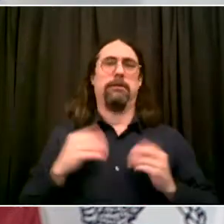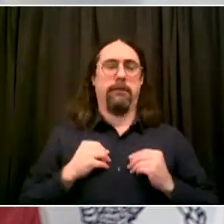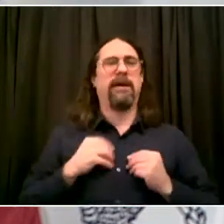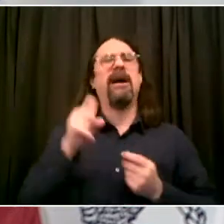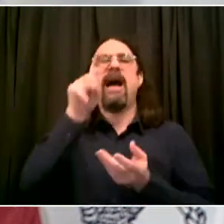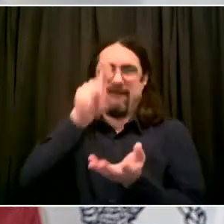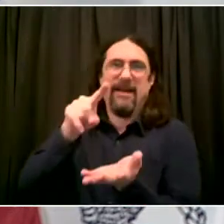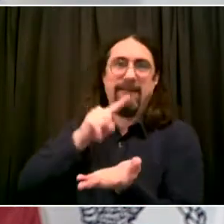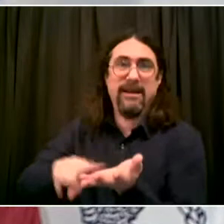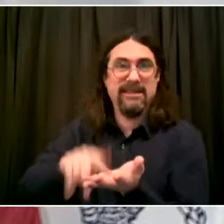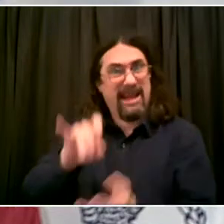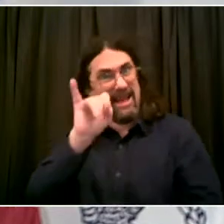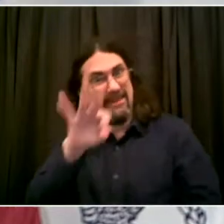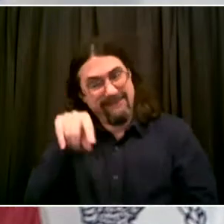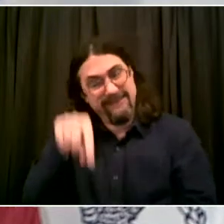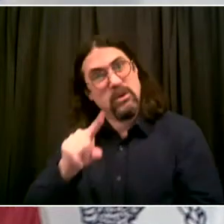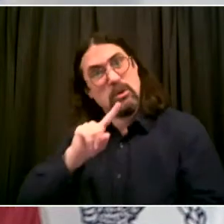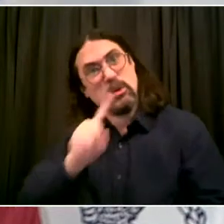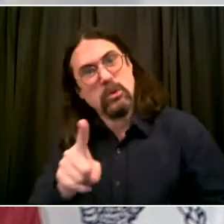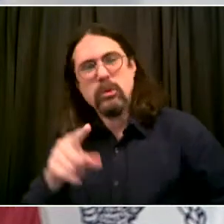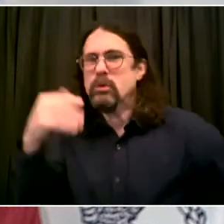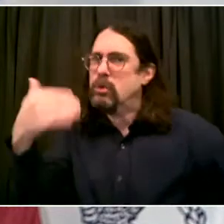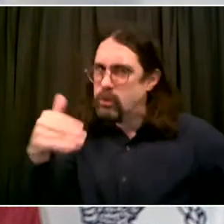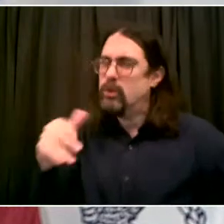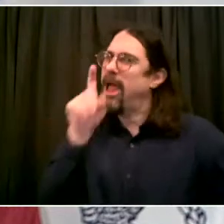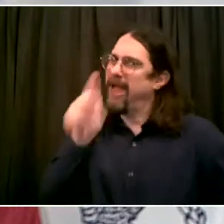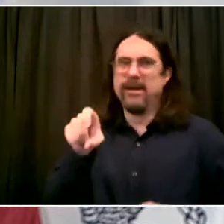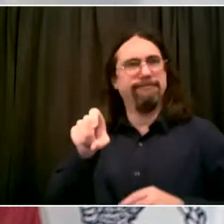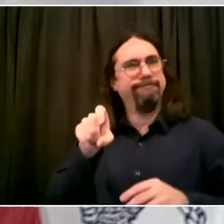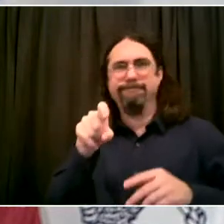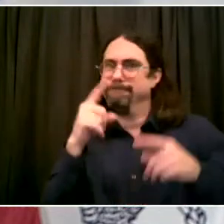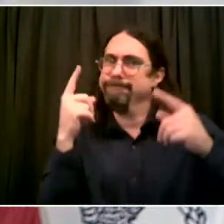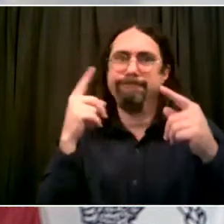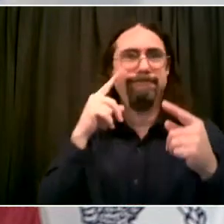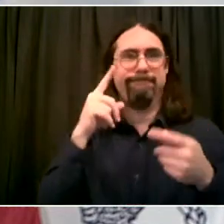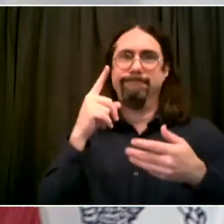Reporter: HELLO MR. MAYOR, HOW ARE YOU ODININTG ODAY? I'M DOING MY SELF WELL,